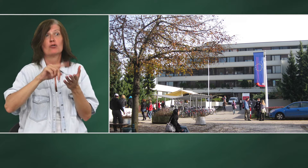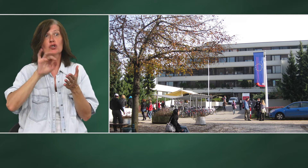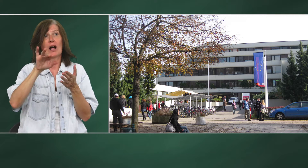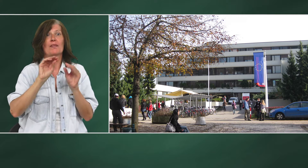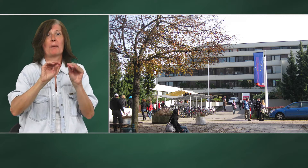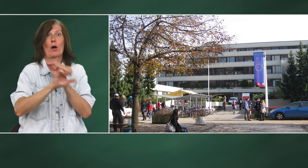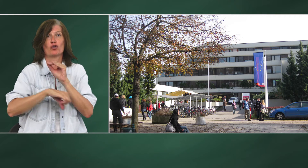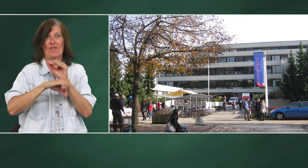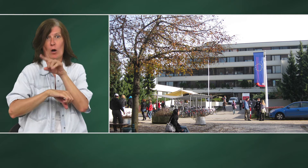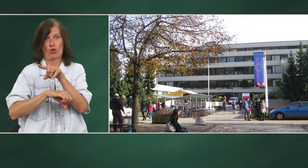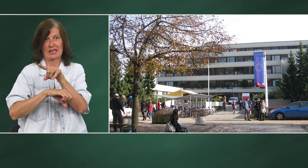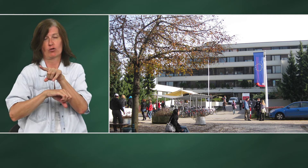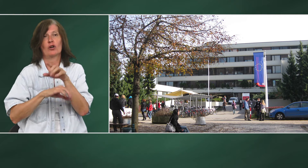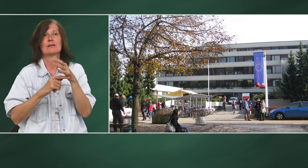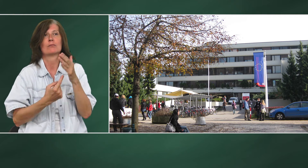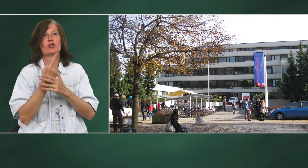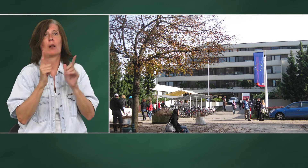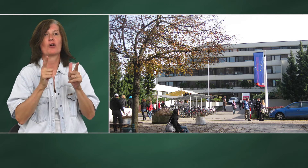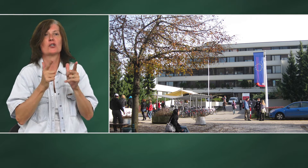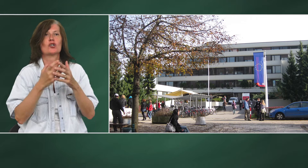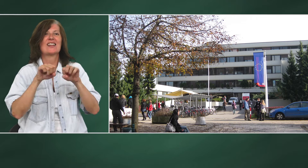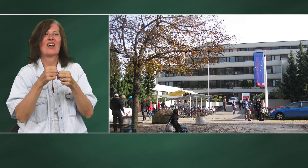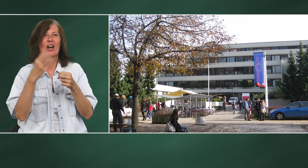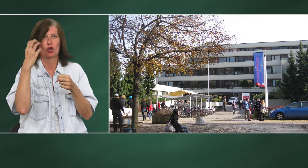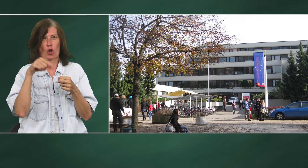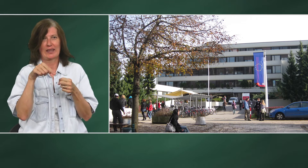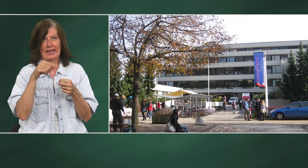I have enrolled at the Faculty of Education and became a of Professor of Special Needs in Education.